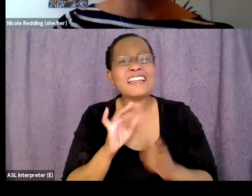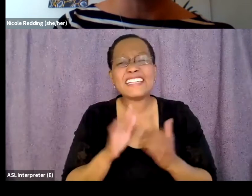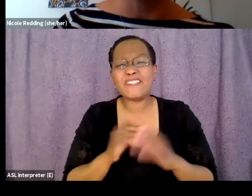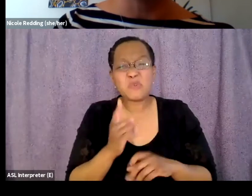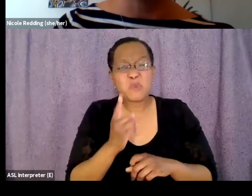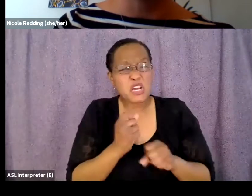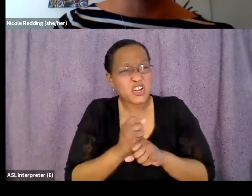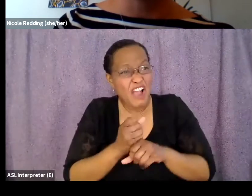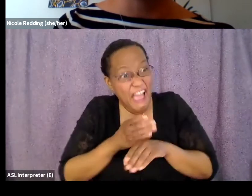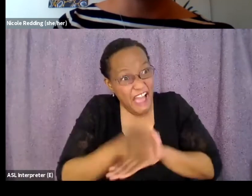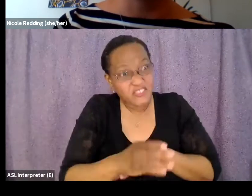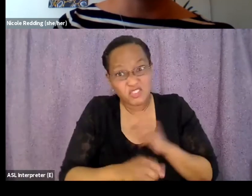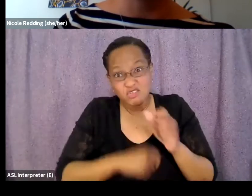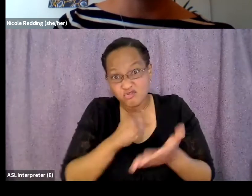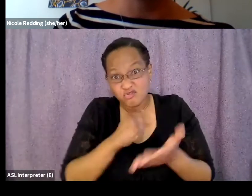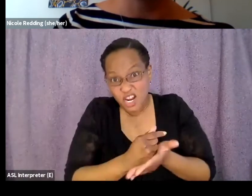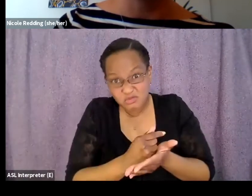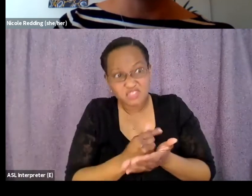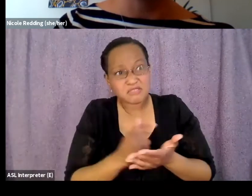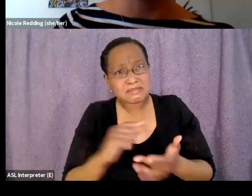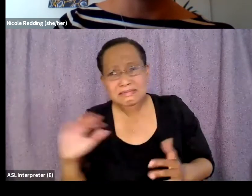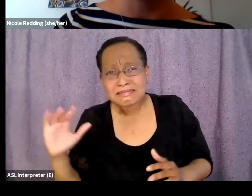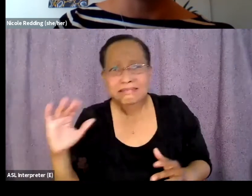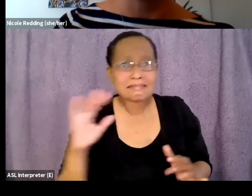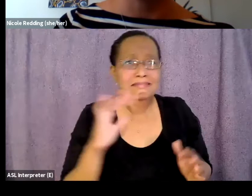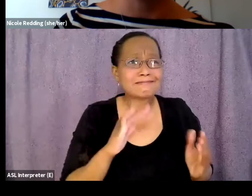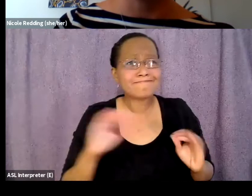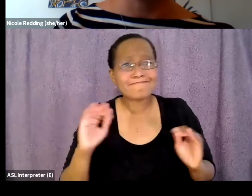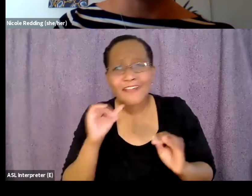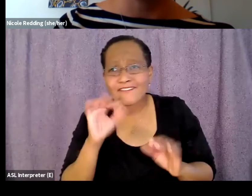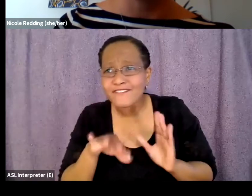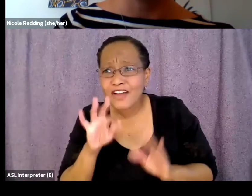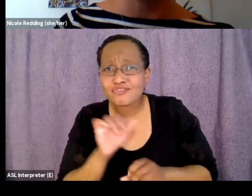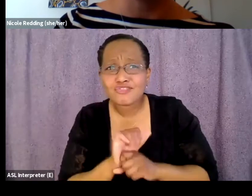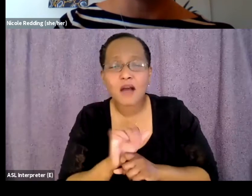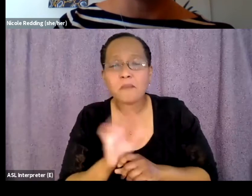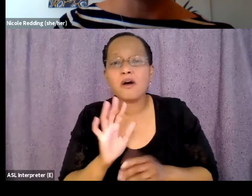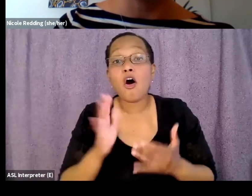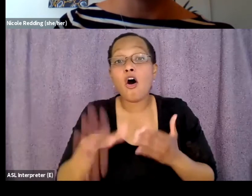Keah Brown: led me to this place, because not being able to write in a newsroom or move